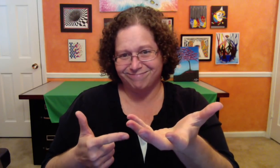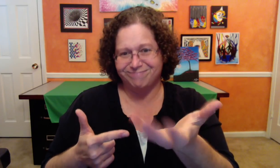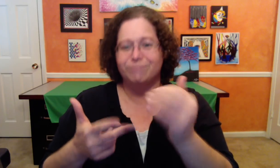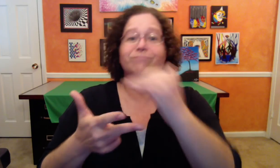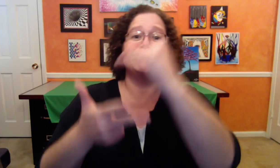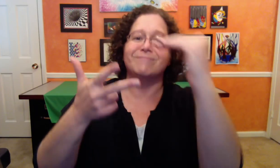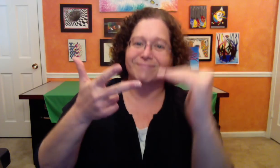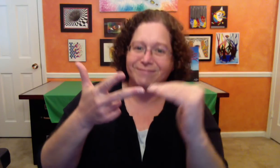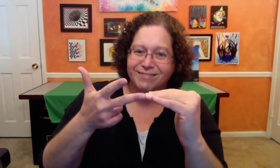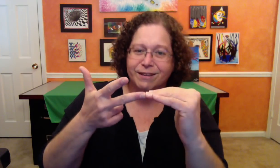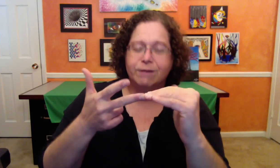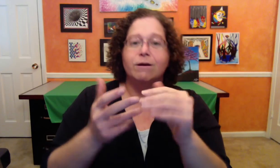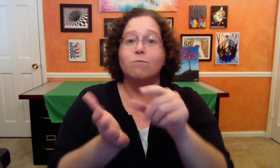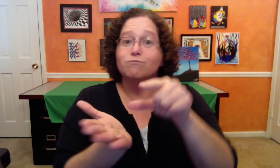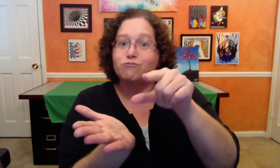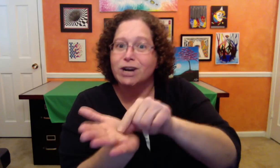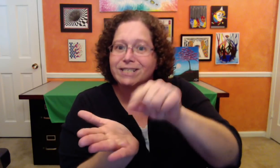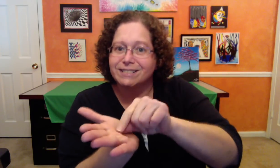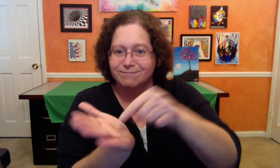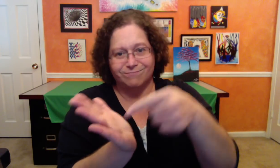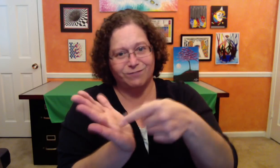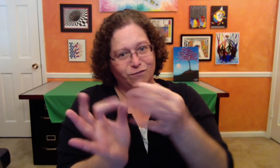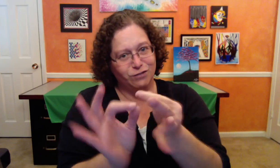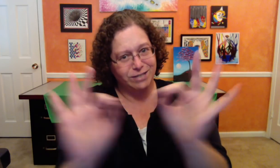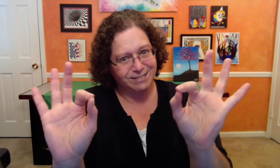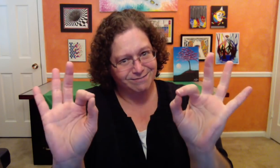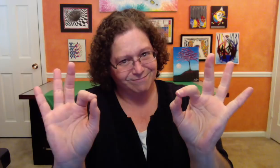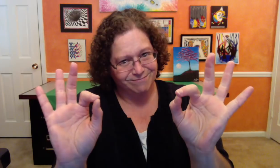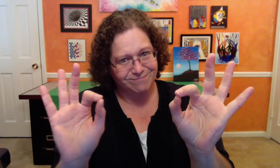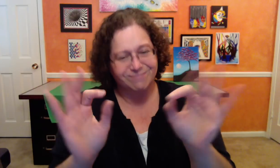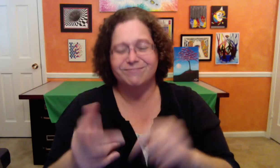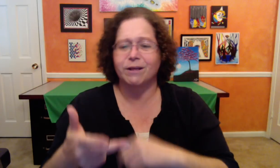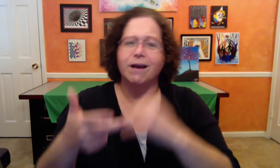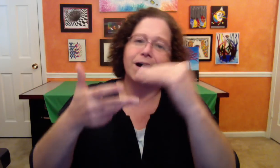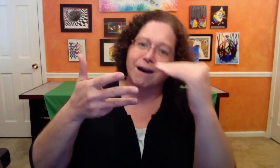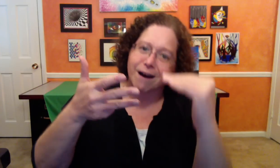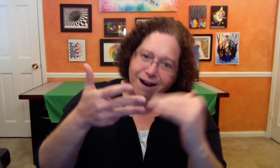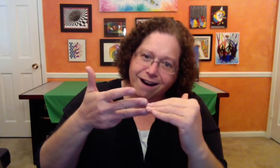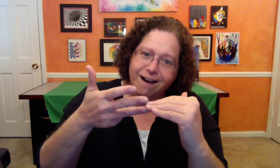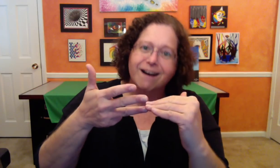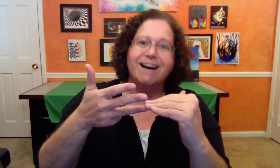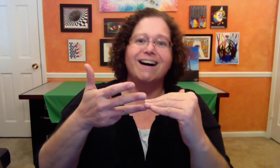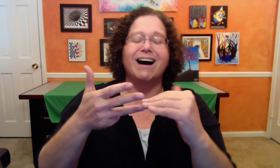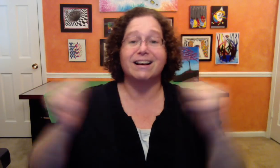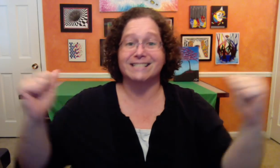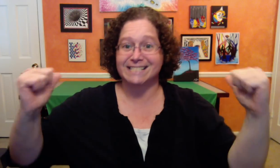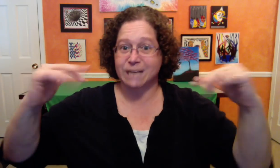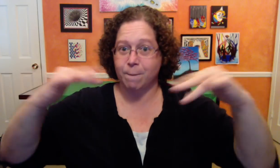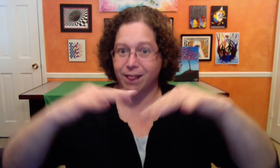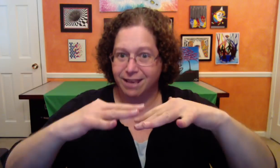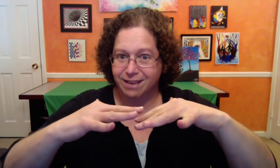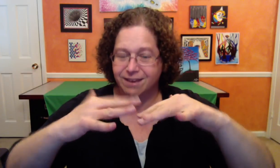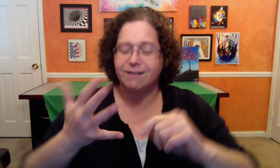the freedom of press, the freedom to assemble,